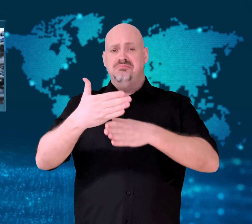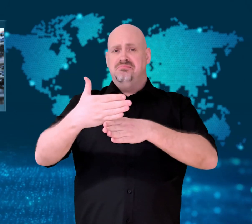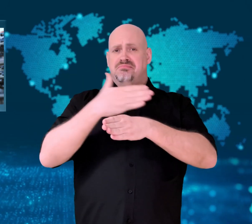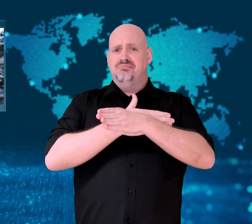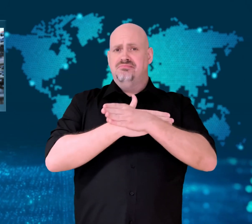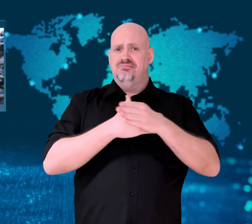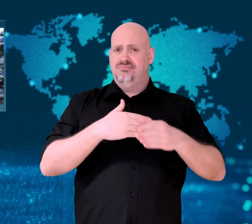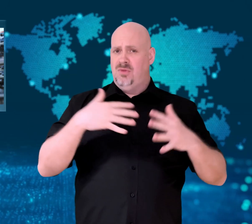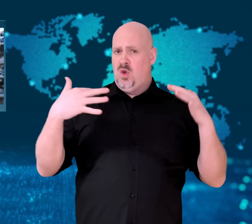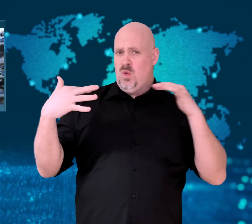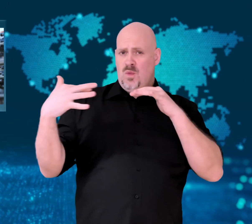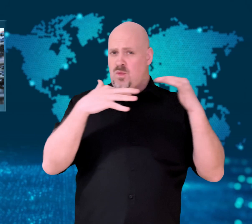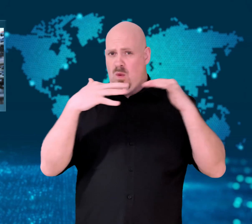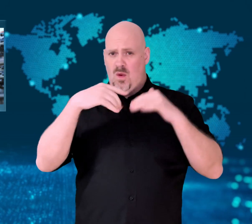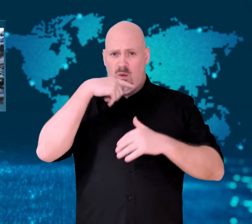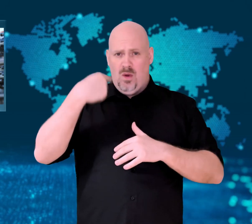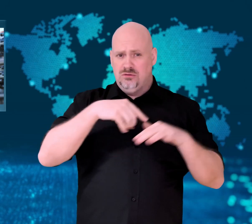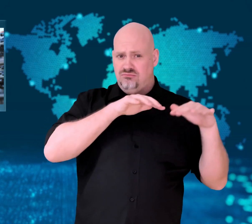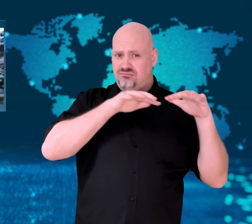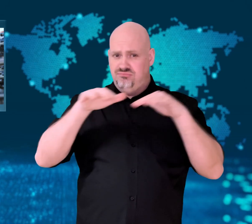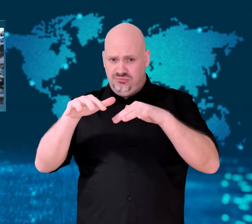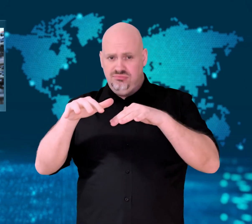Prior to the war,